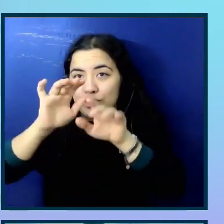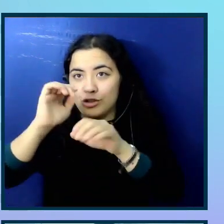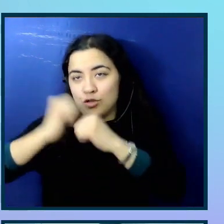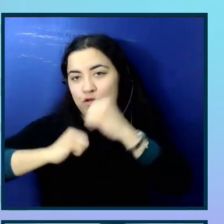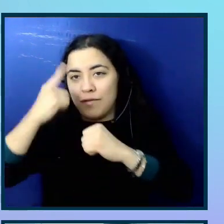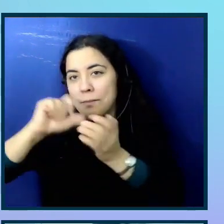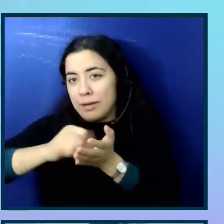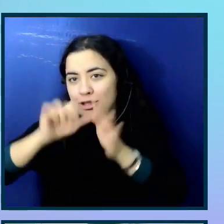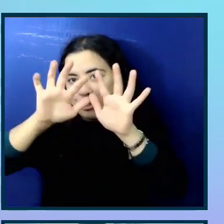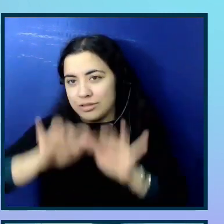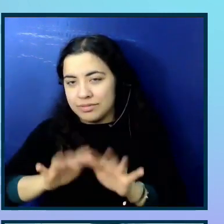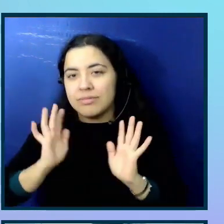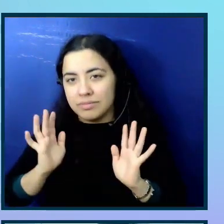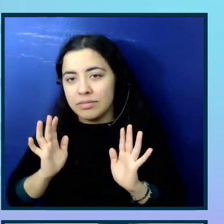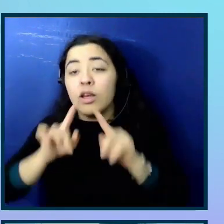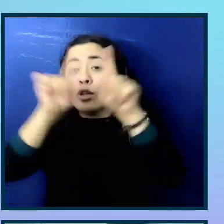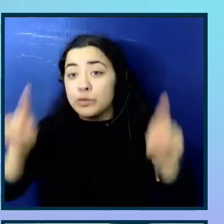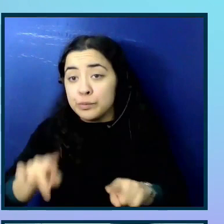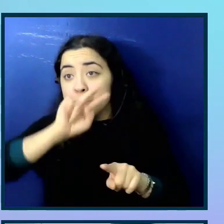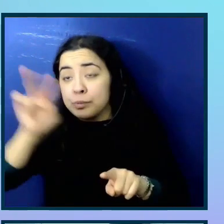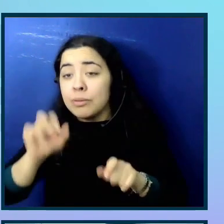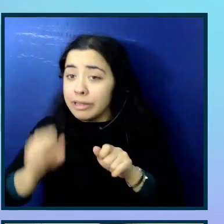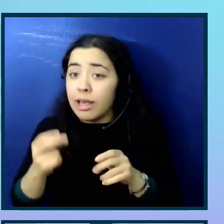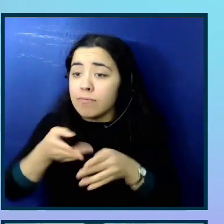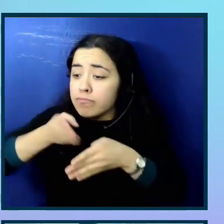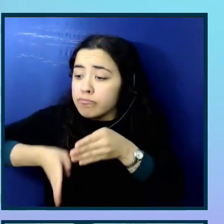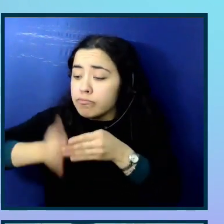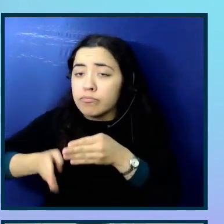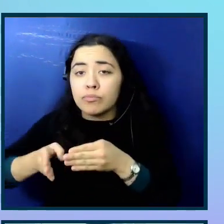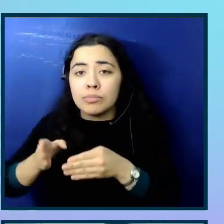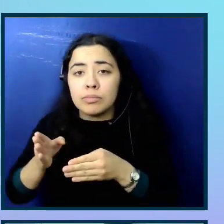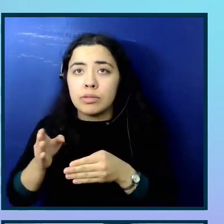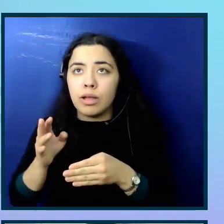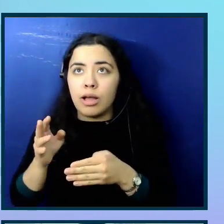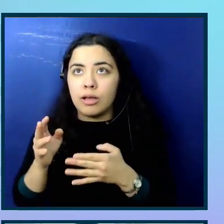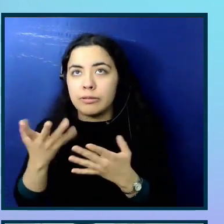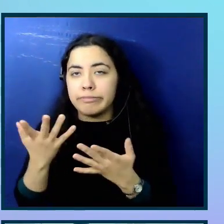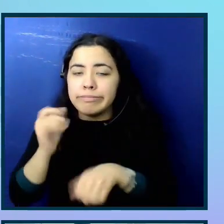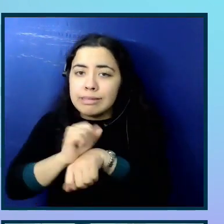And although screen reader users were able to complete tasks at the same rate as non-screen reader users,